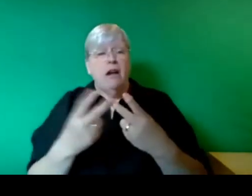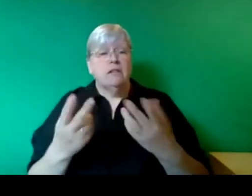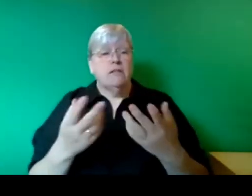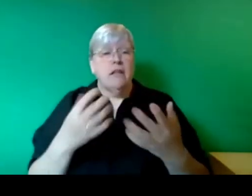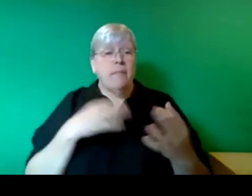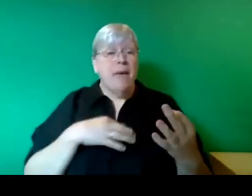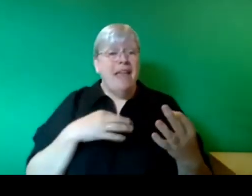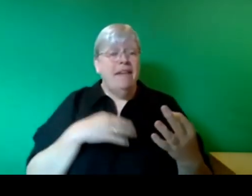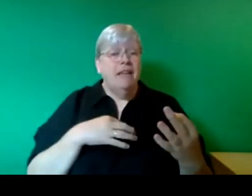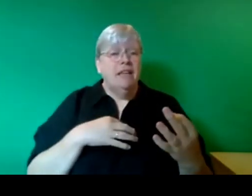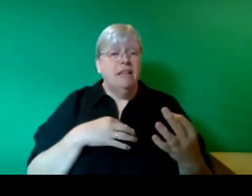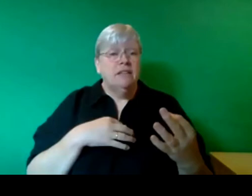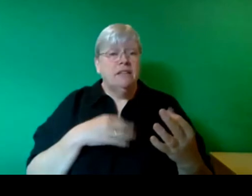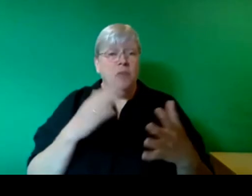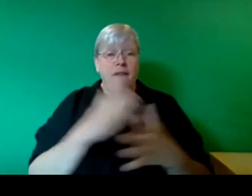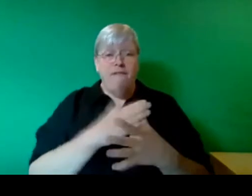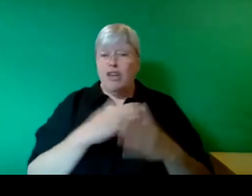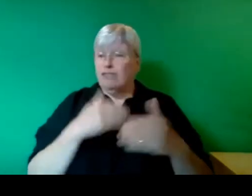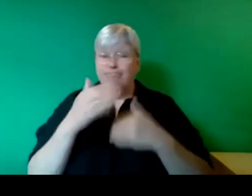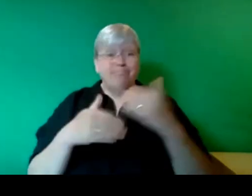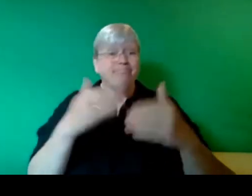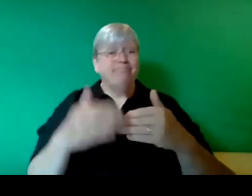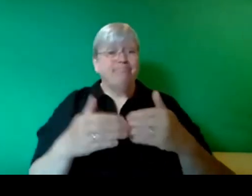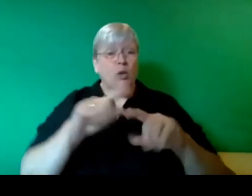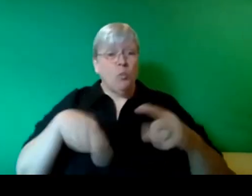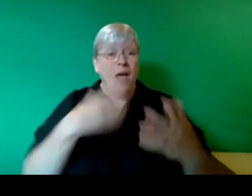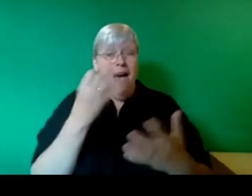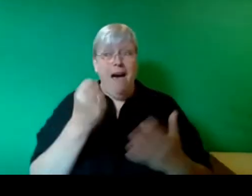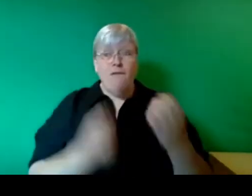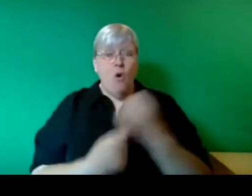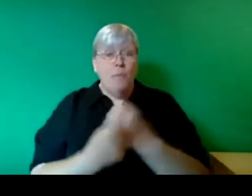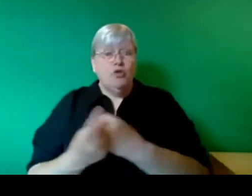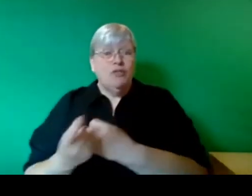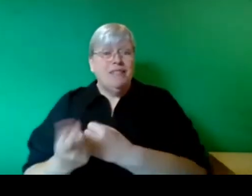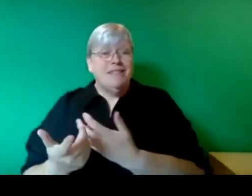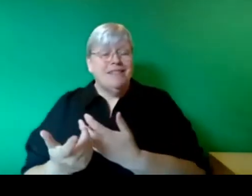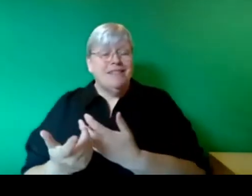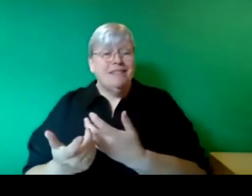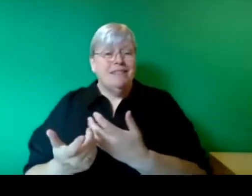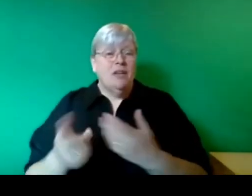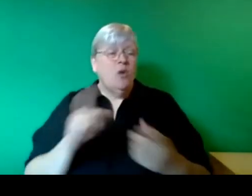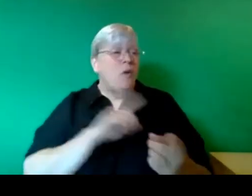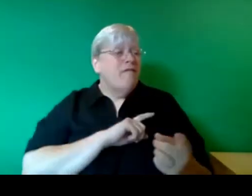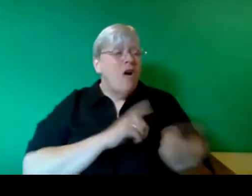first movers on this, we have opportunities from this not only to gain but also to help lead others